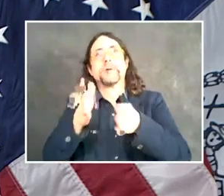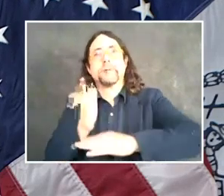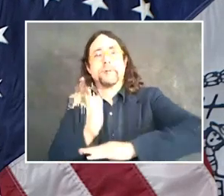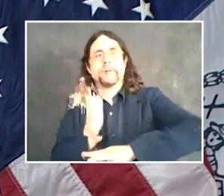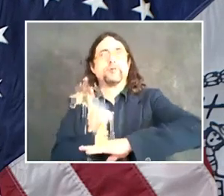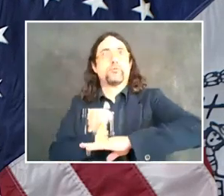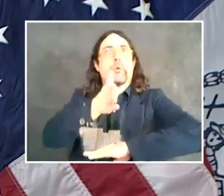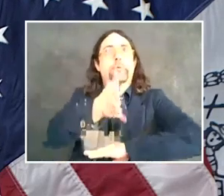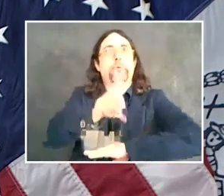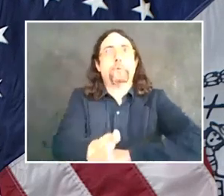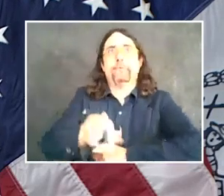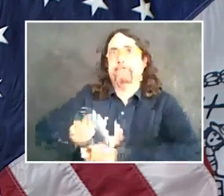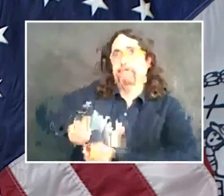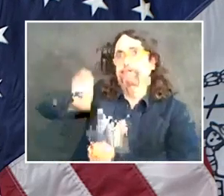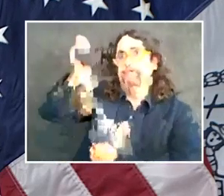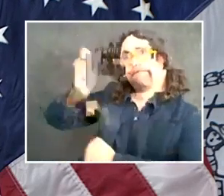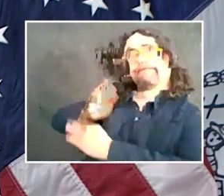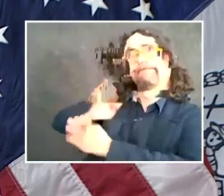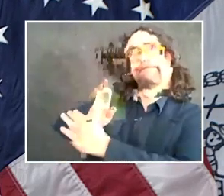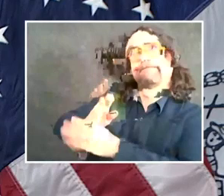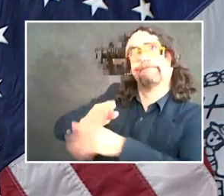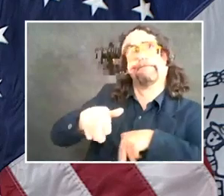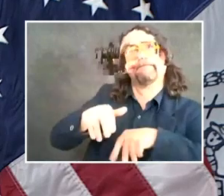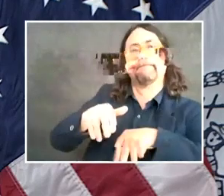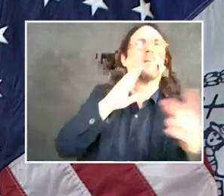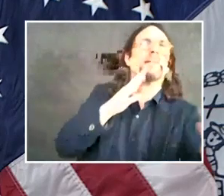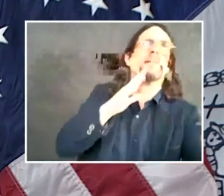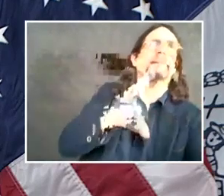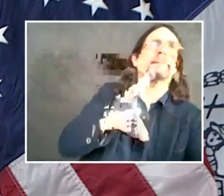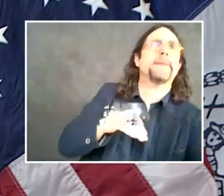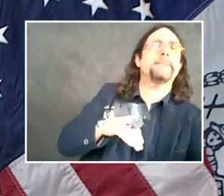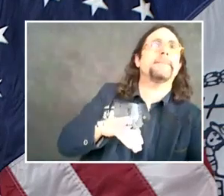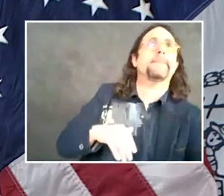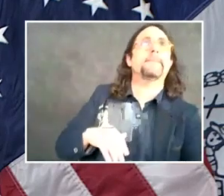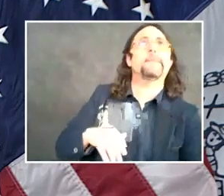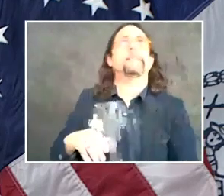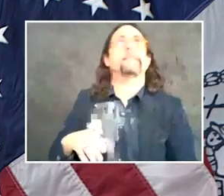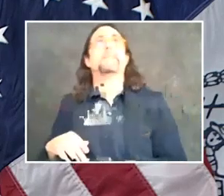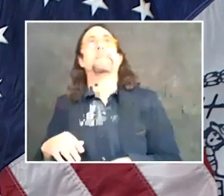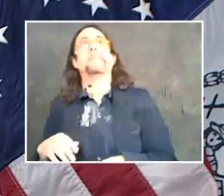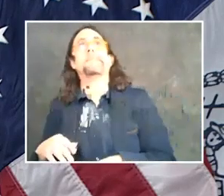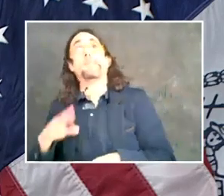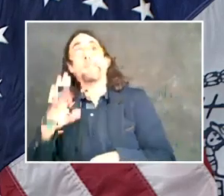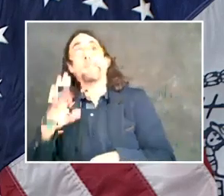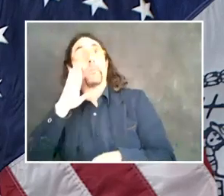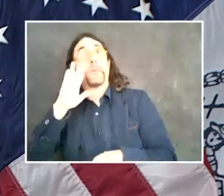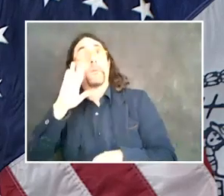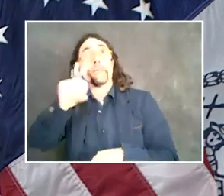MAYBE TO MIDNIGHT AND POSSIBLY STAYING OPEN ON WEEKENDS?